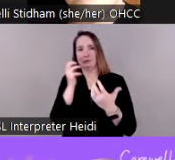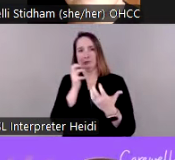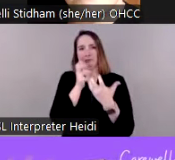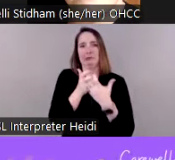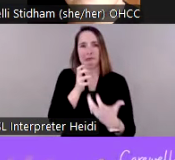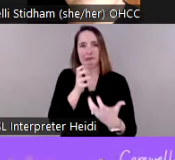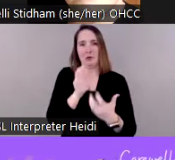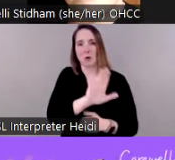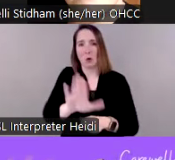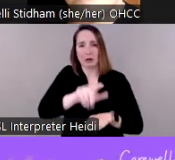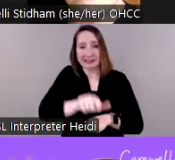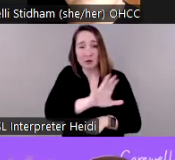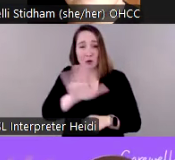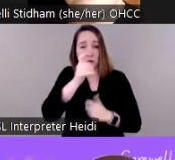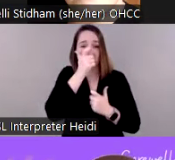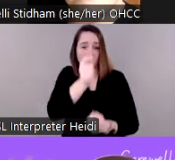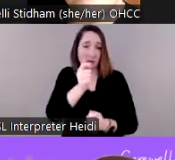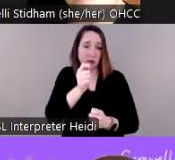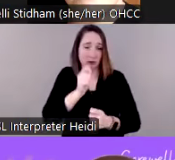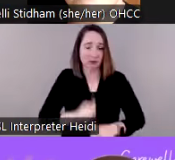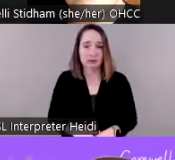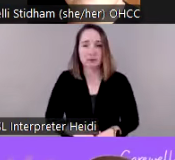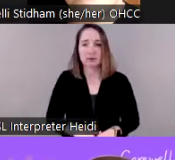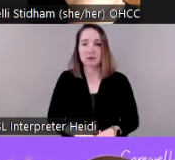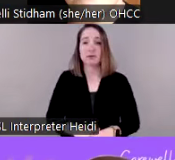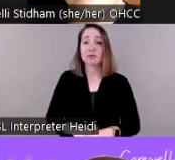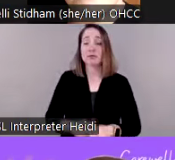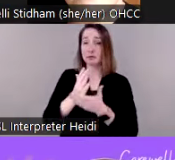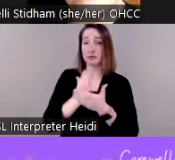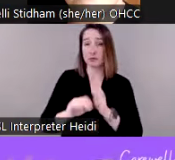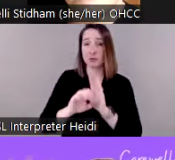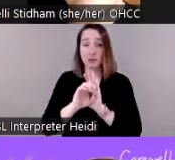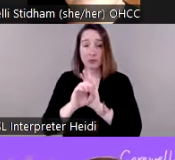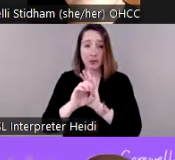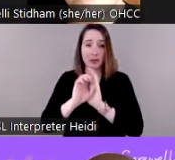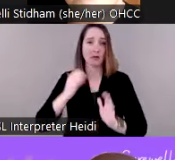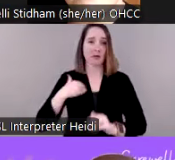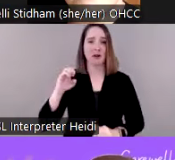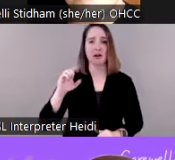needs and interests.